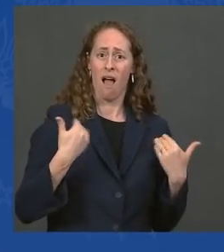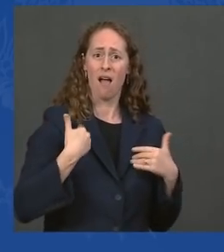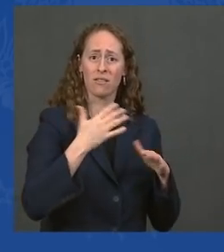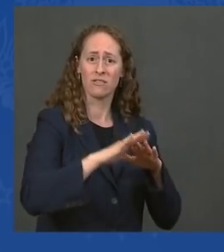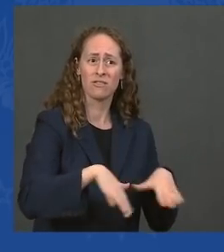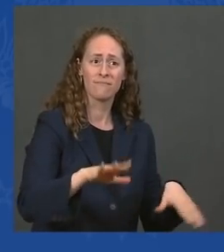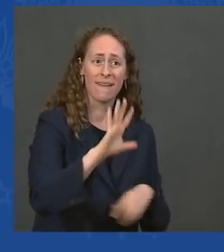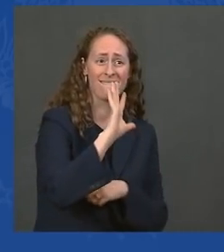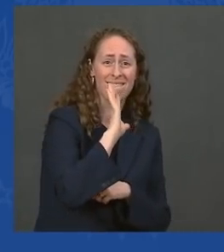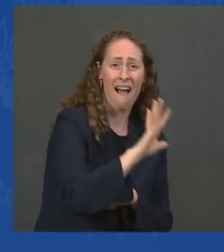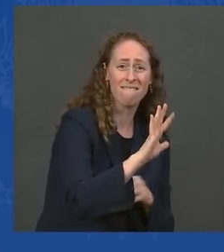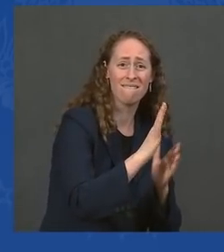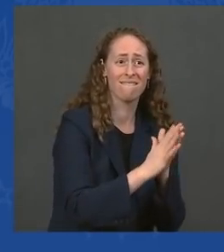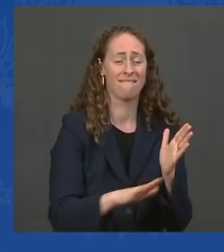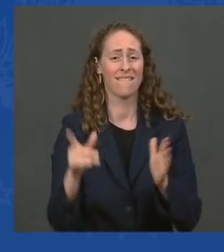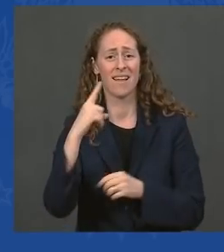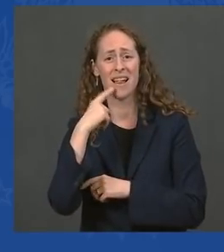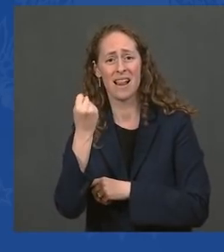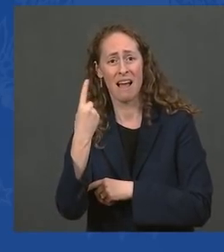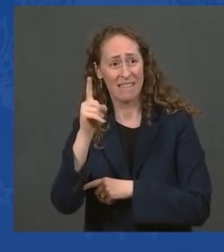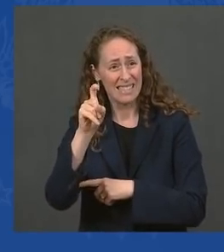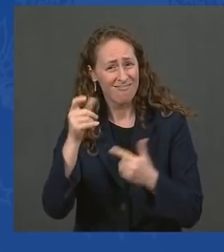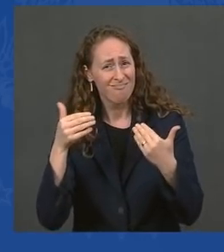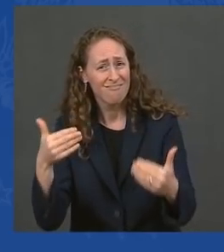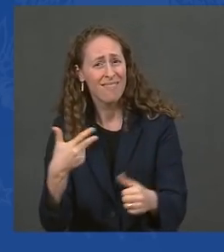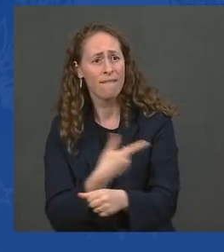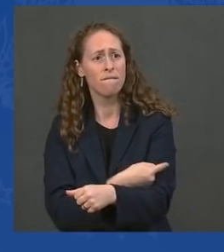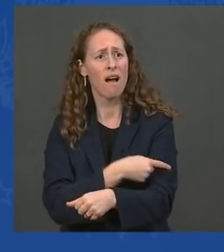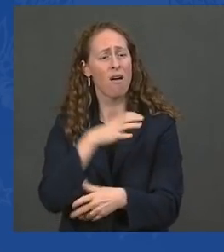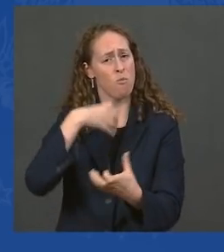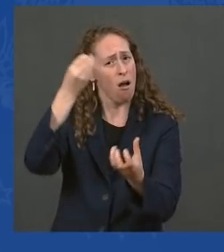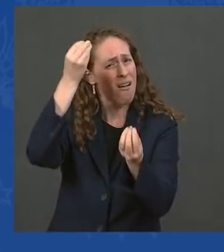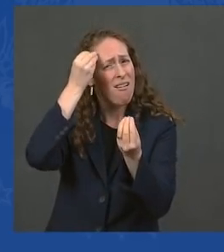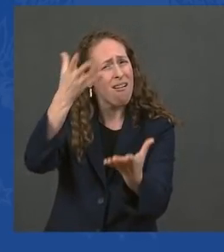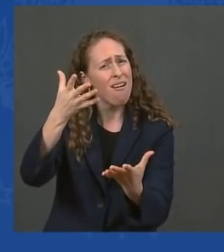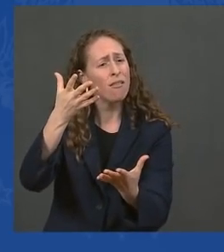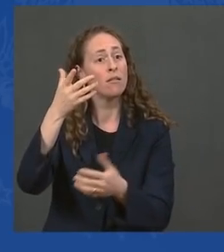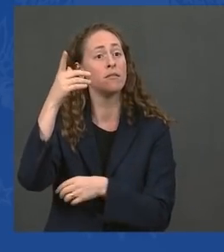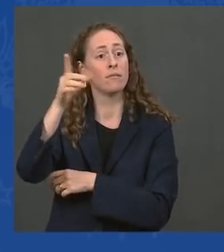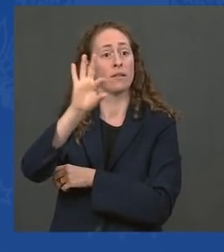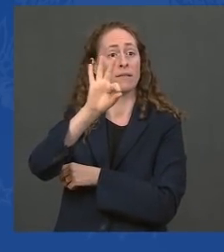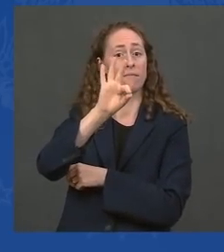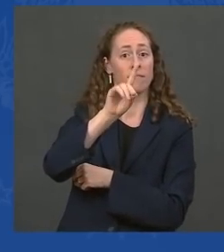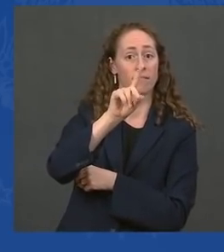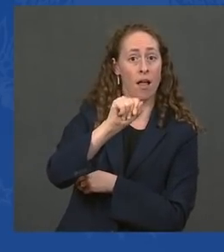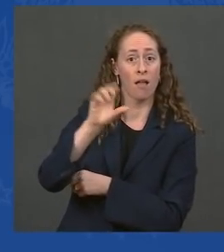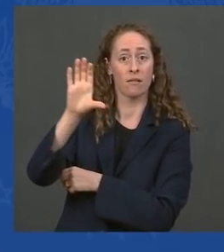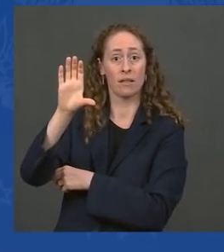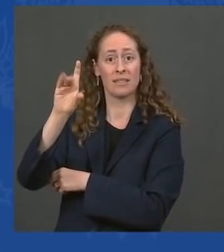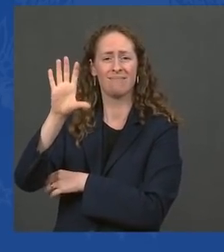The good news is the FDA and outside experts from the CDC are set to make its determination